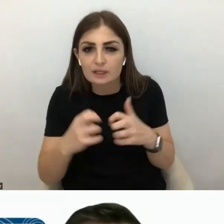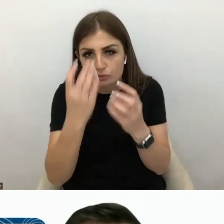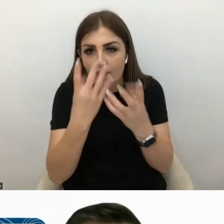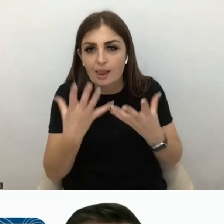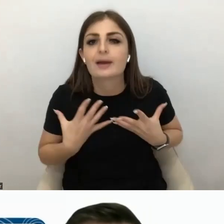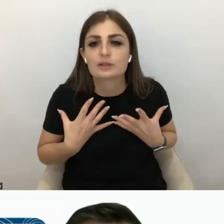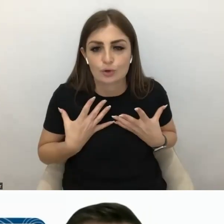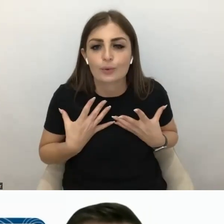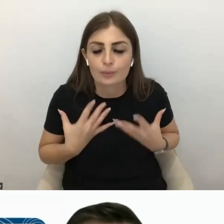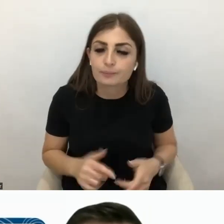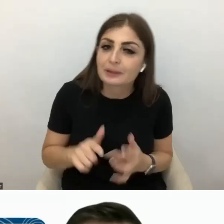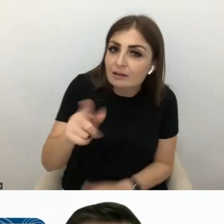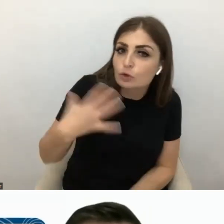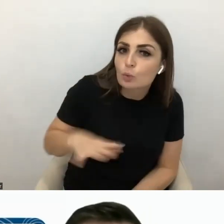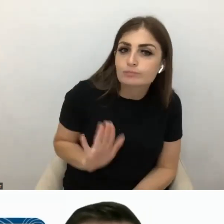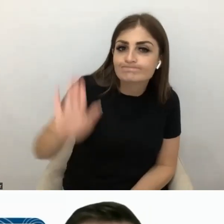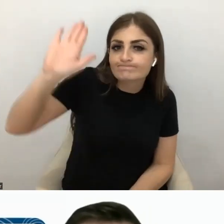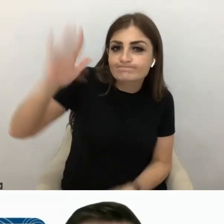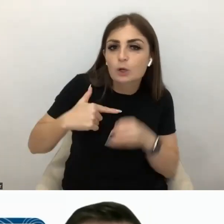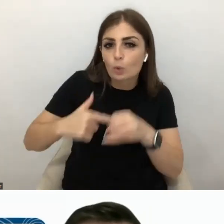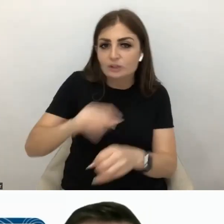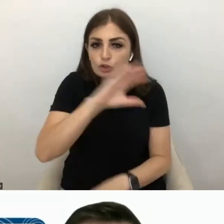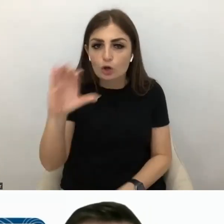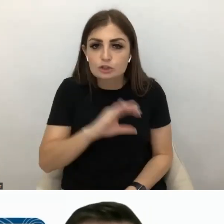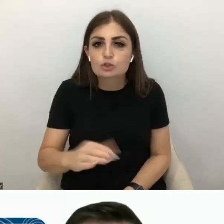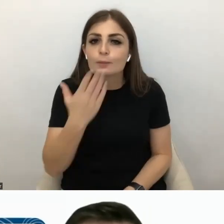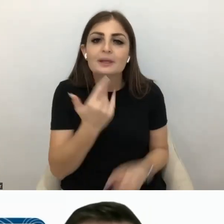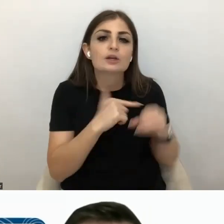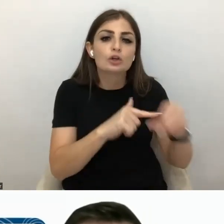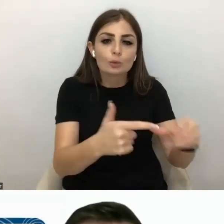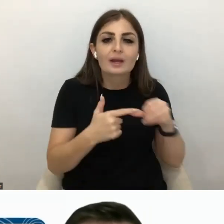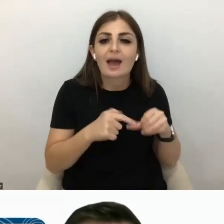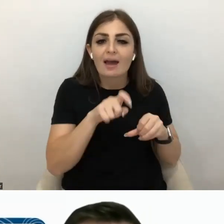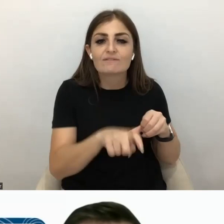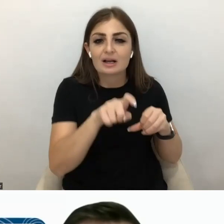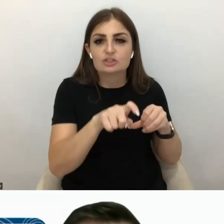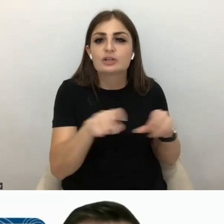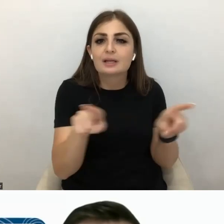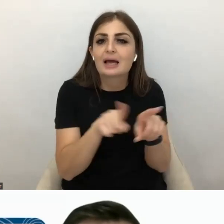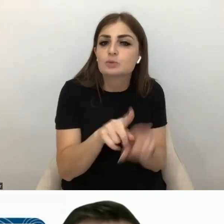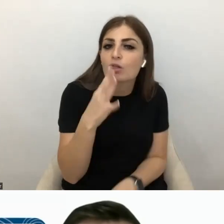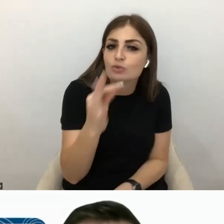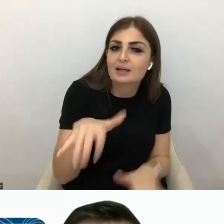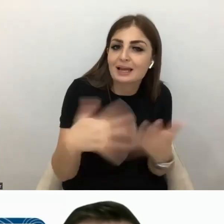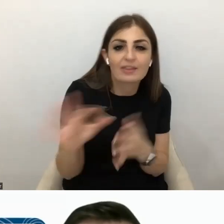To ask questions please use the Q and A function.